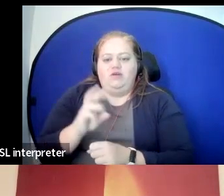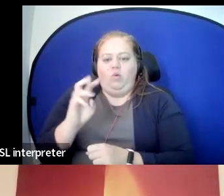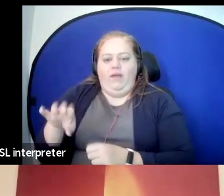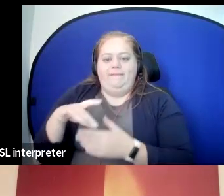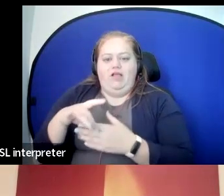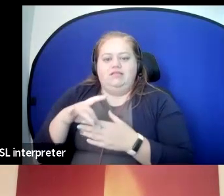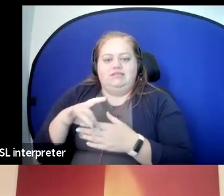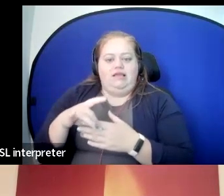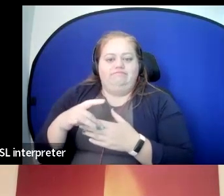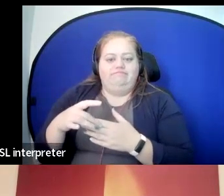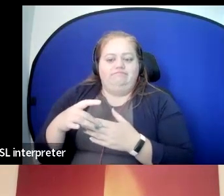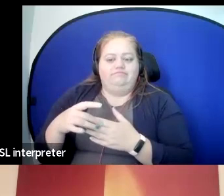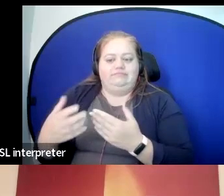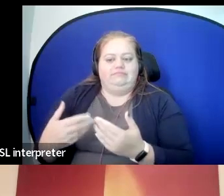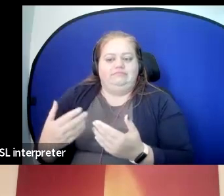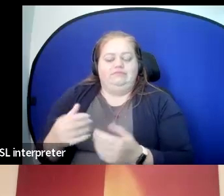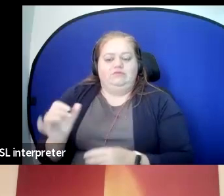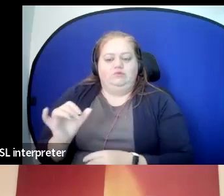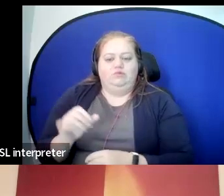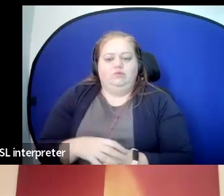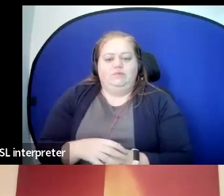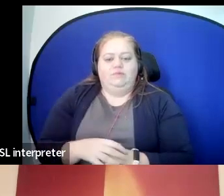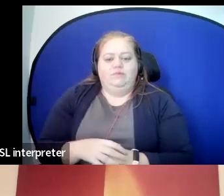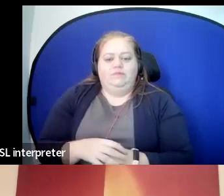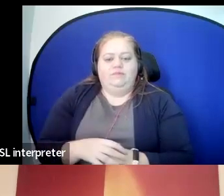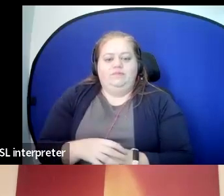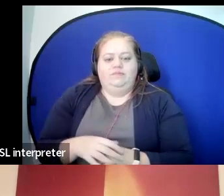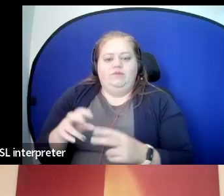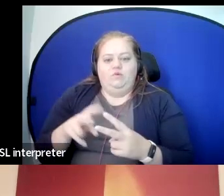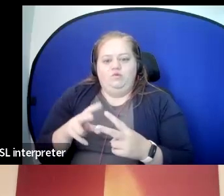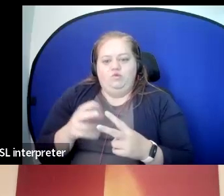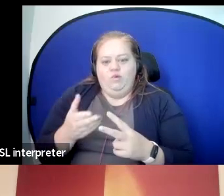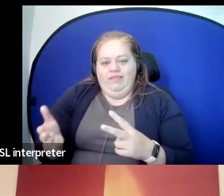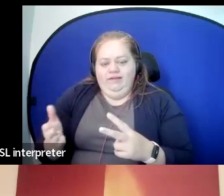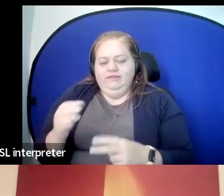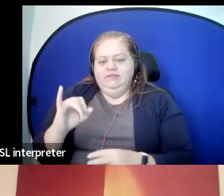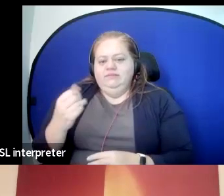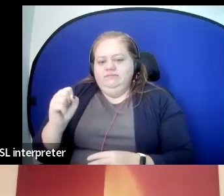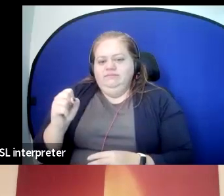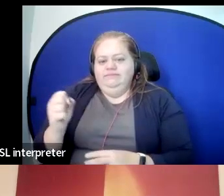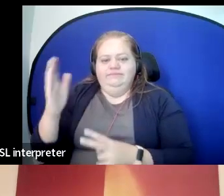basically. So the two kings of that are JavaScript and Python.